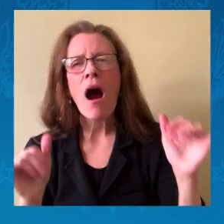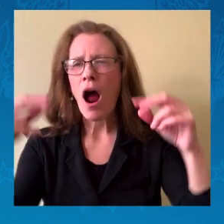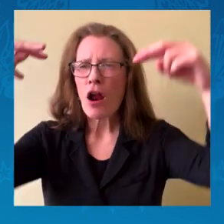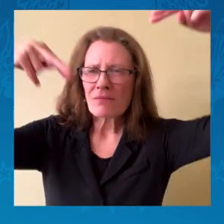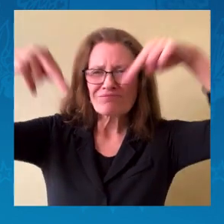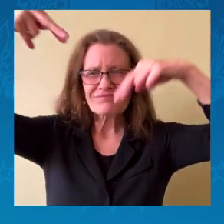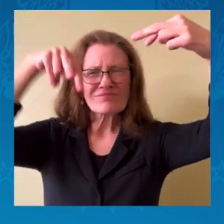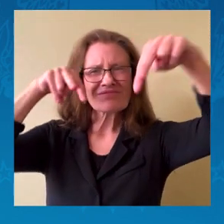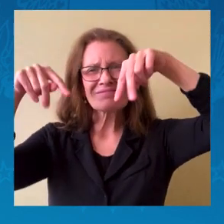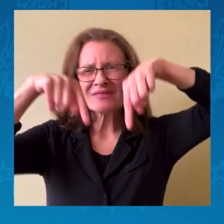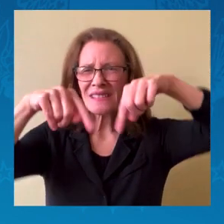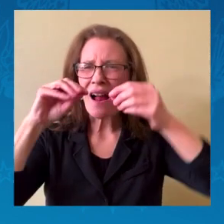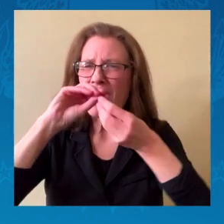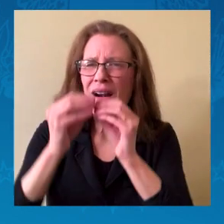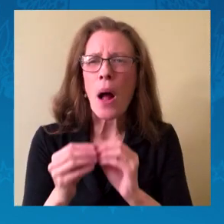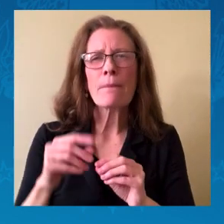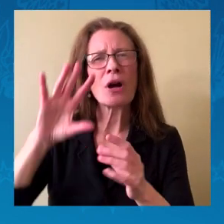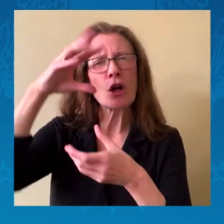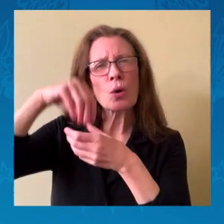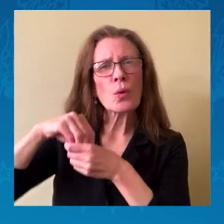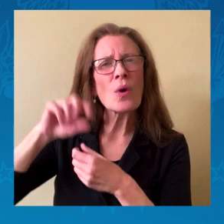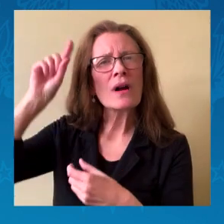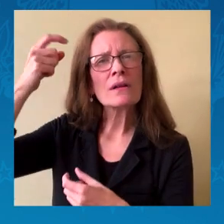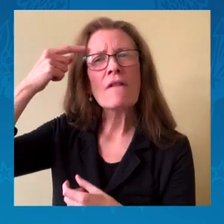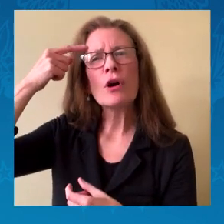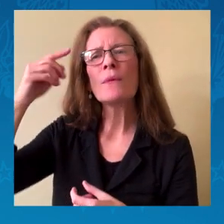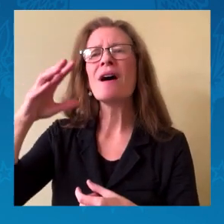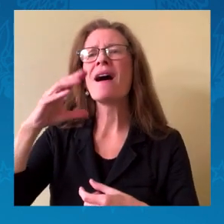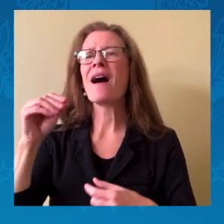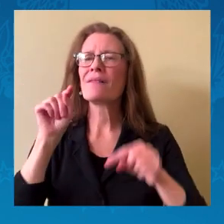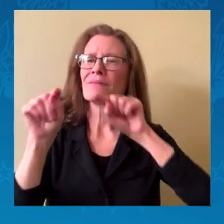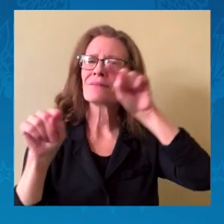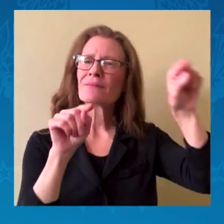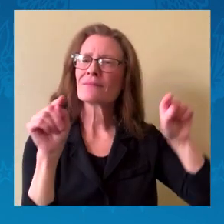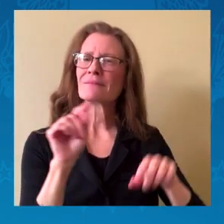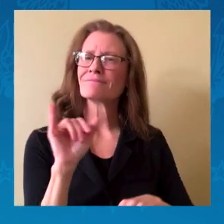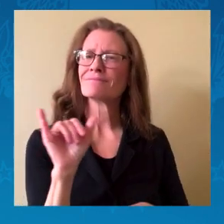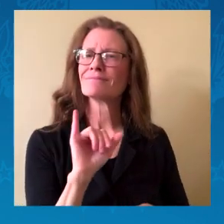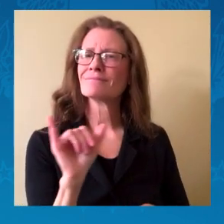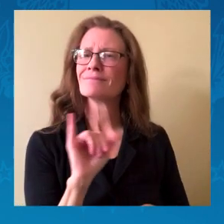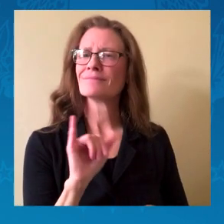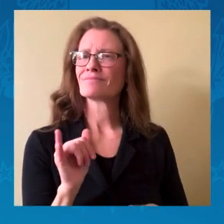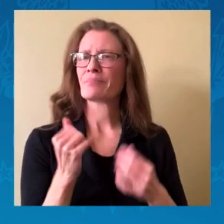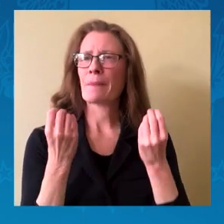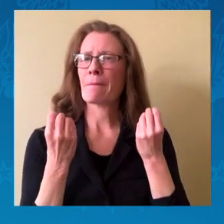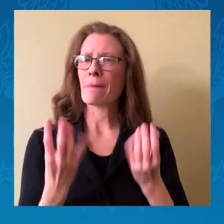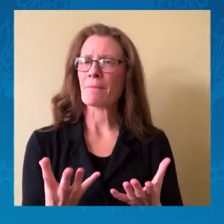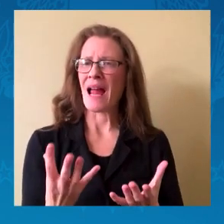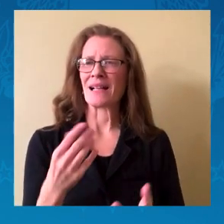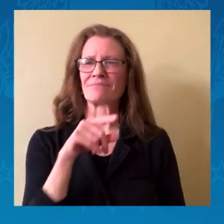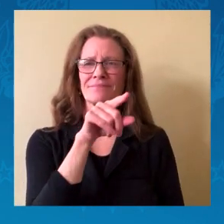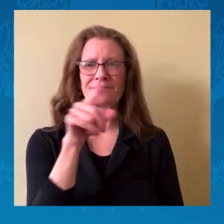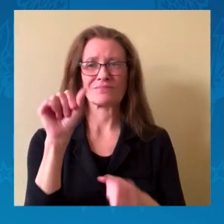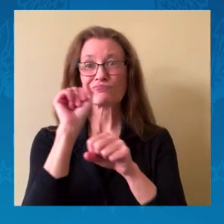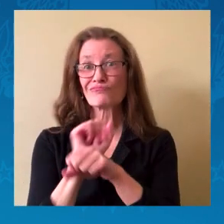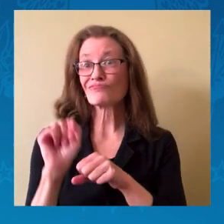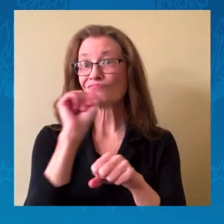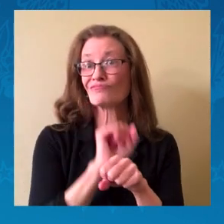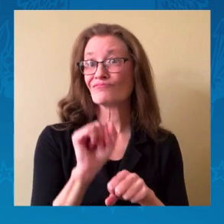An example of the data that we are collecting that really is extraordinary is the work that I saw at NASA Goddard Space Flight Center.